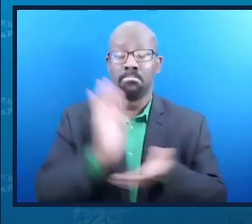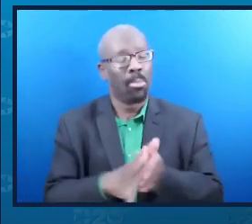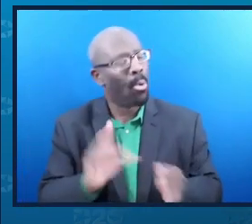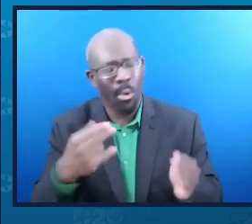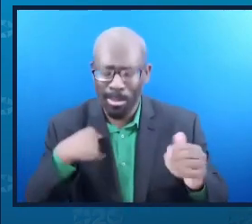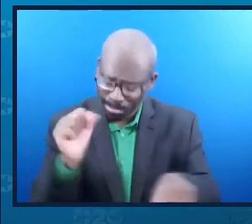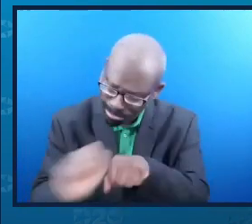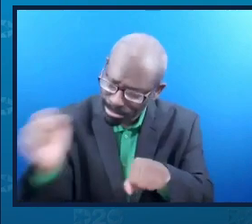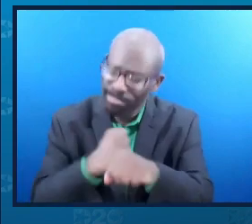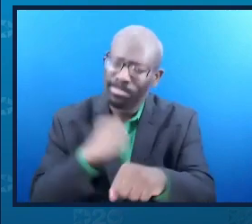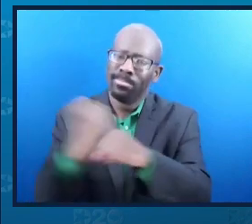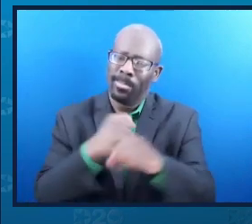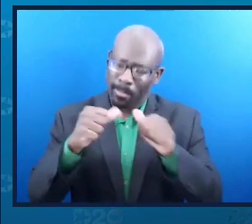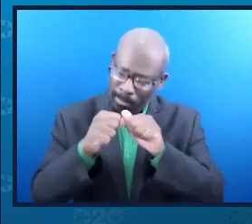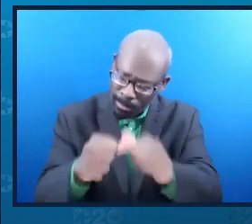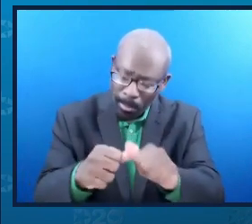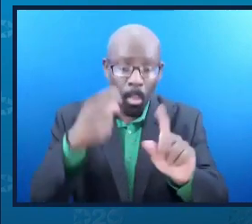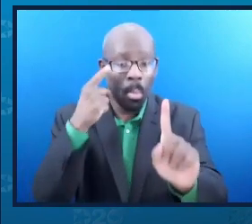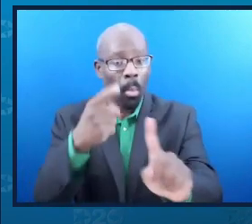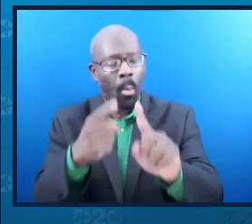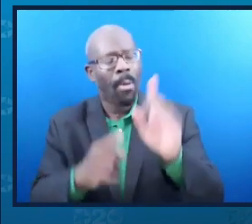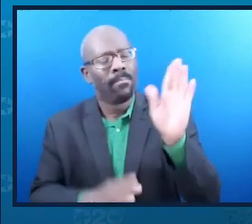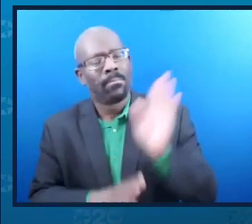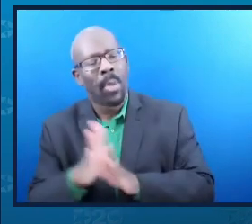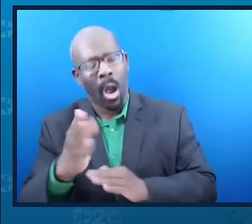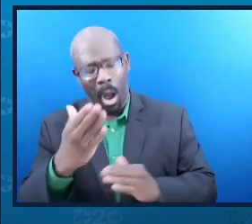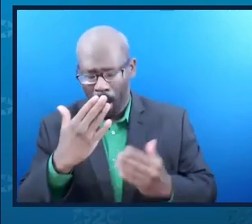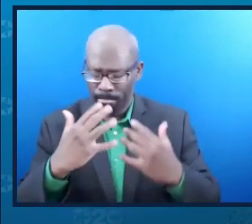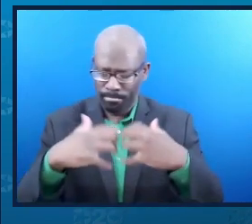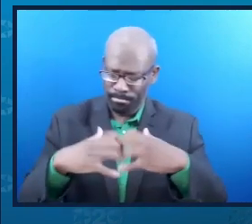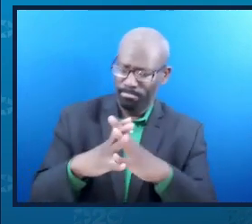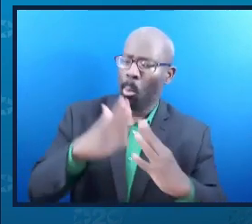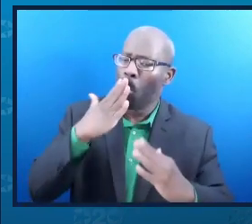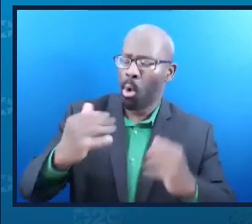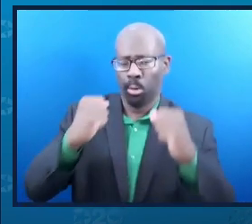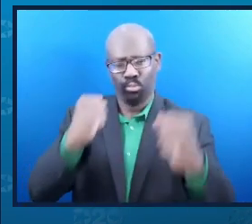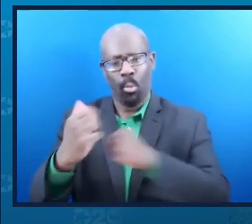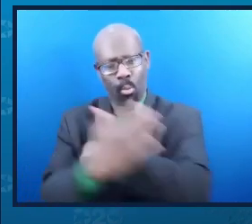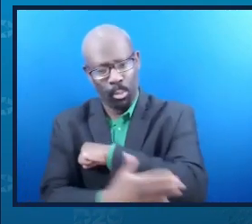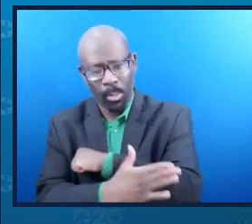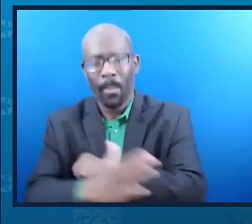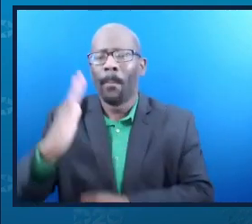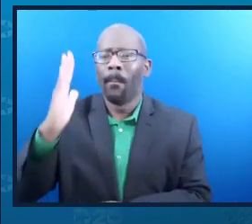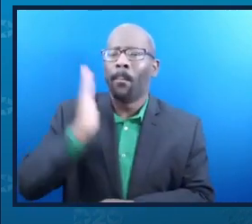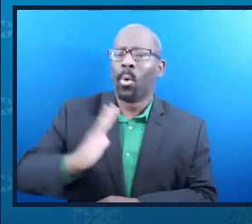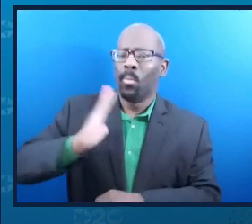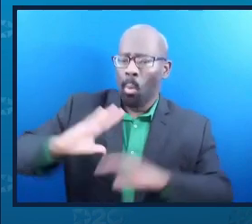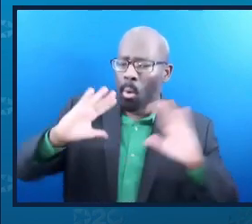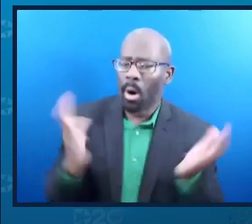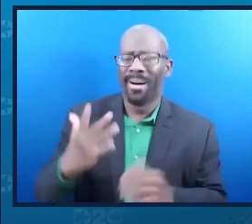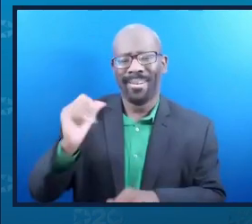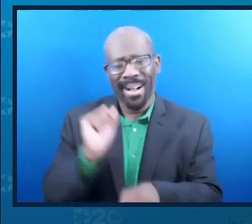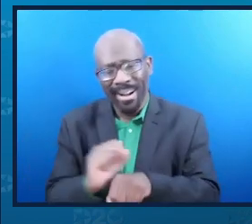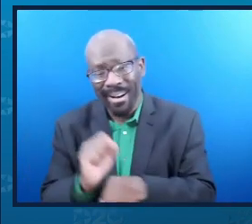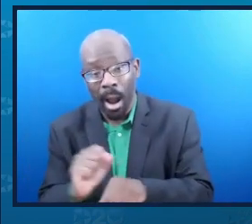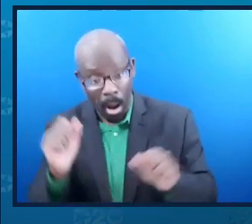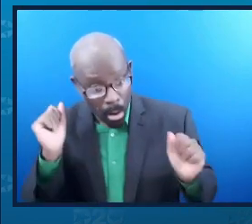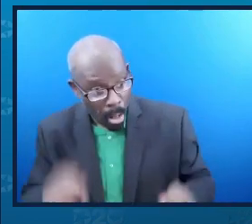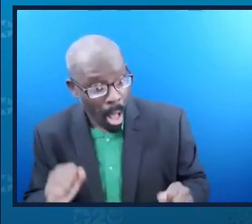WE HAVE SCOM FAR.